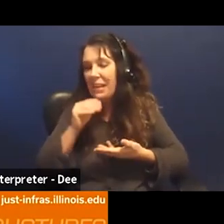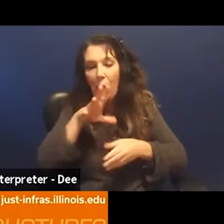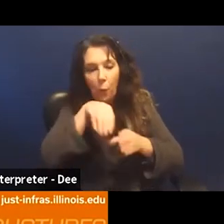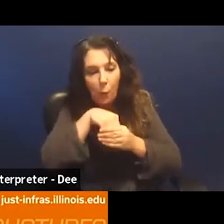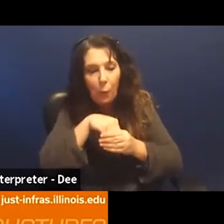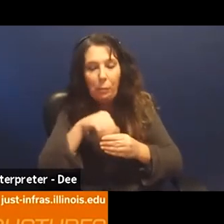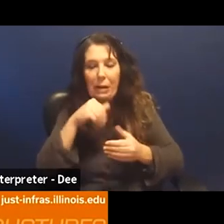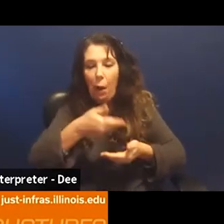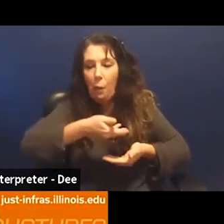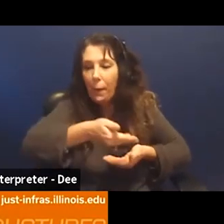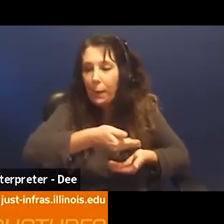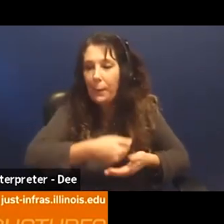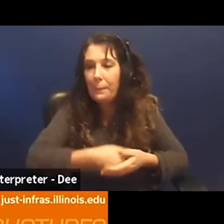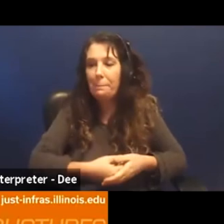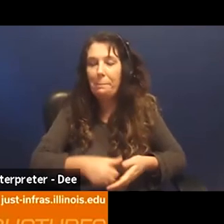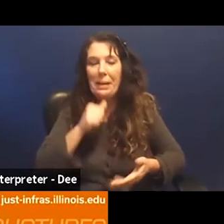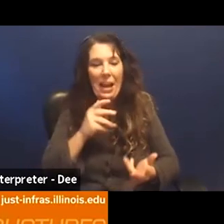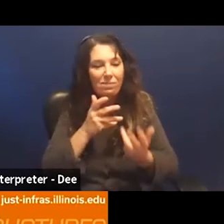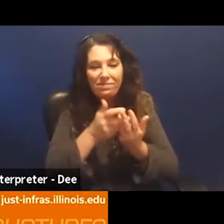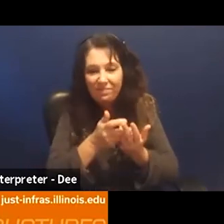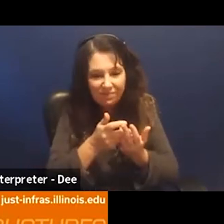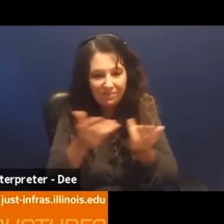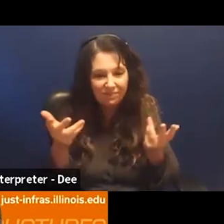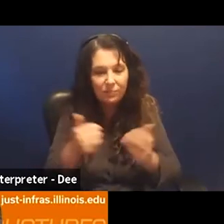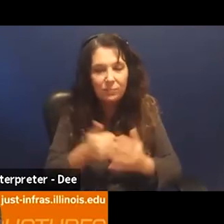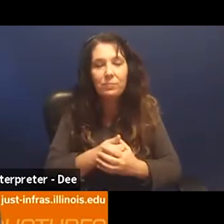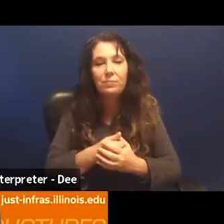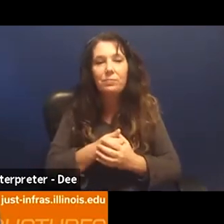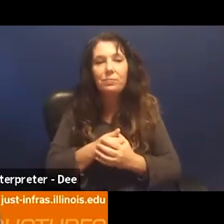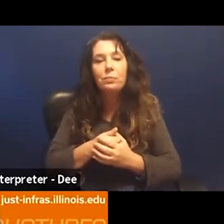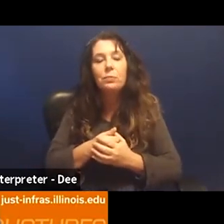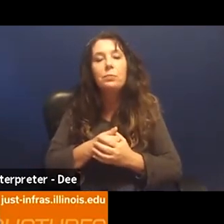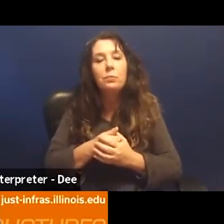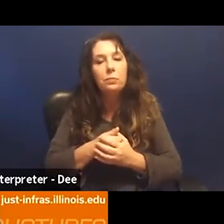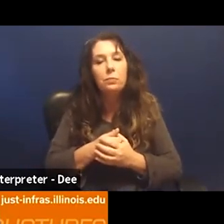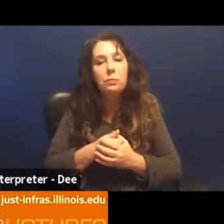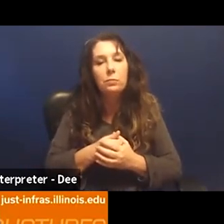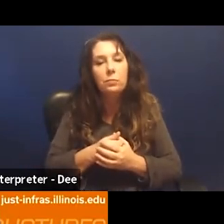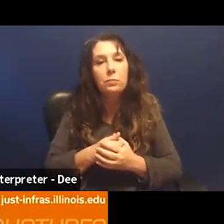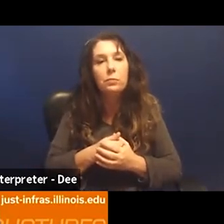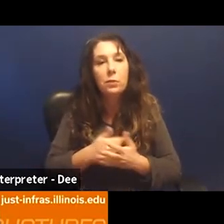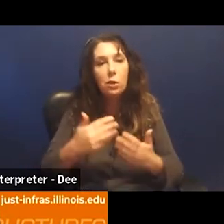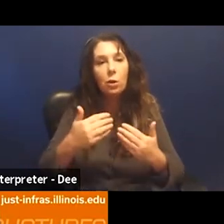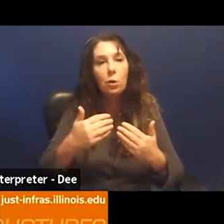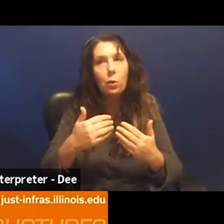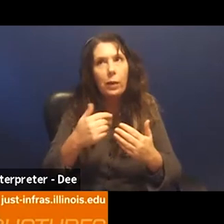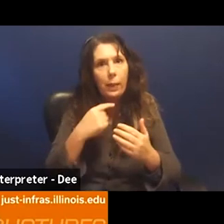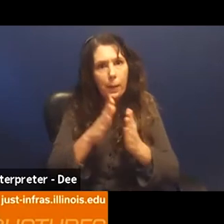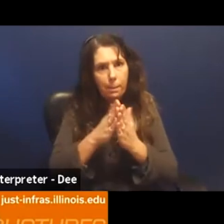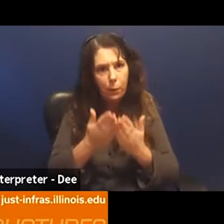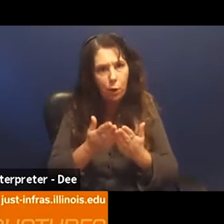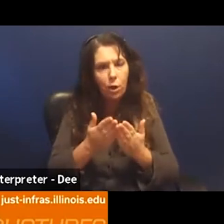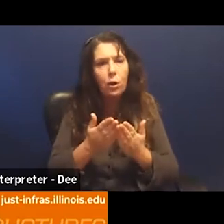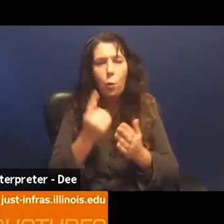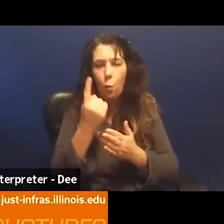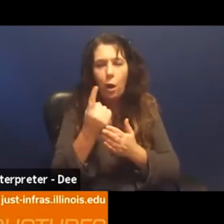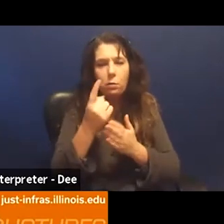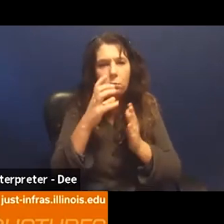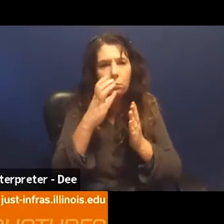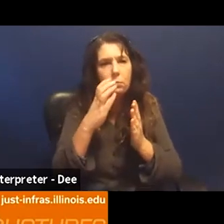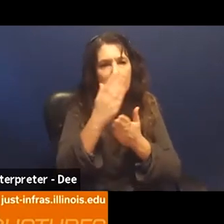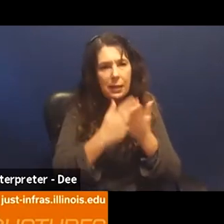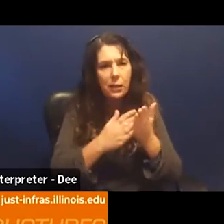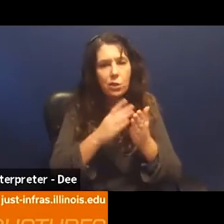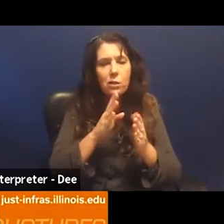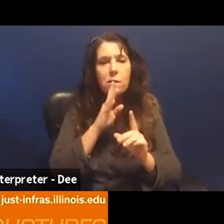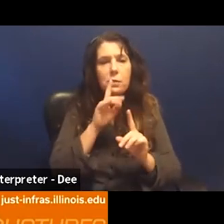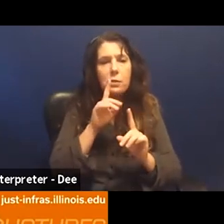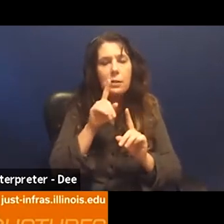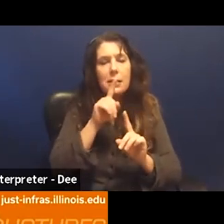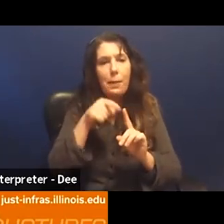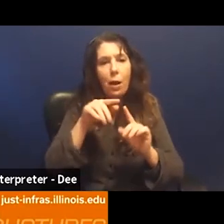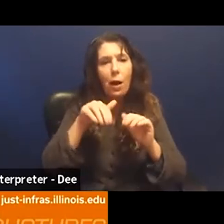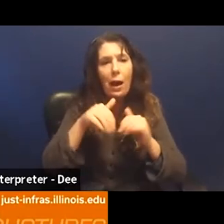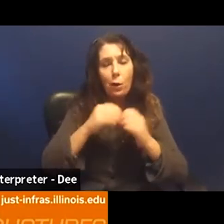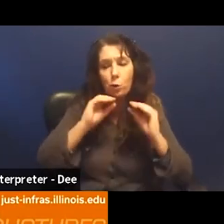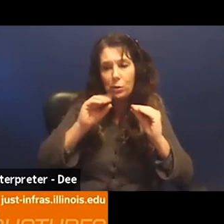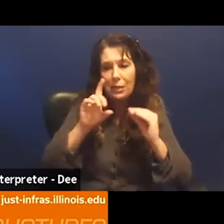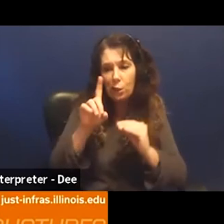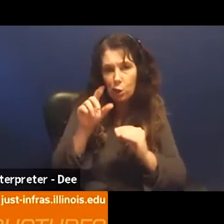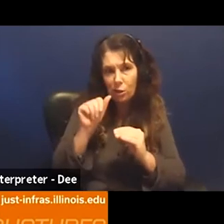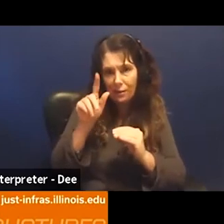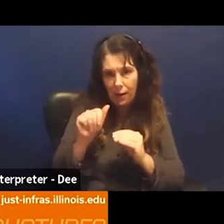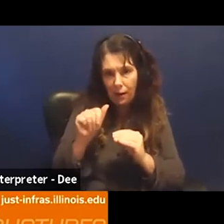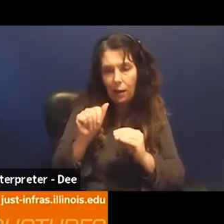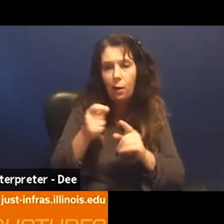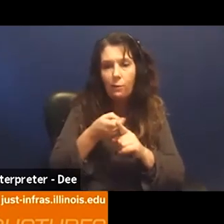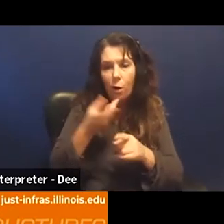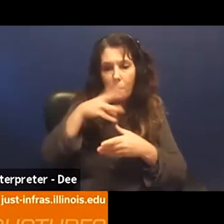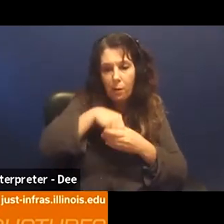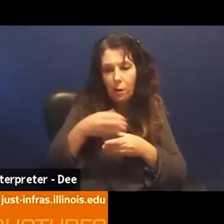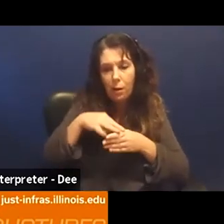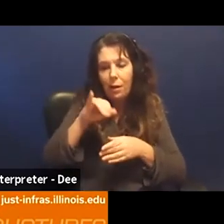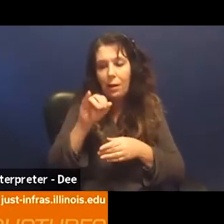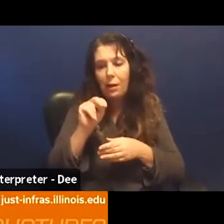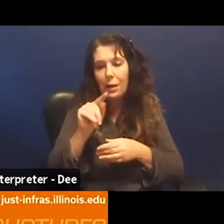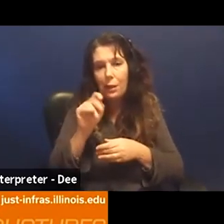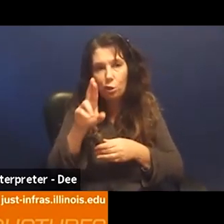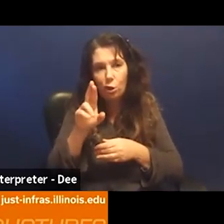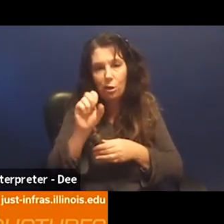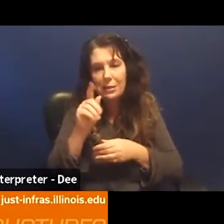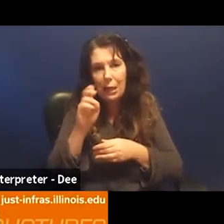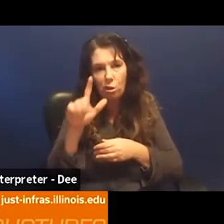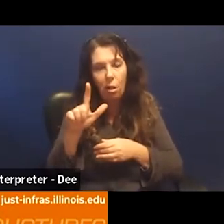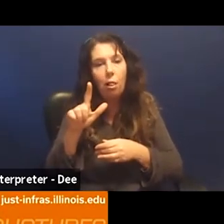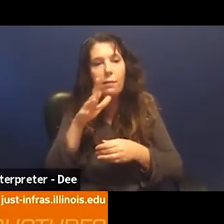or not related to the the concerns that they bring from their everyday lives and so we do have a section of the book that's about teaching data like an intersection of feminists, and sort of thinking about how we introduce different tools and methods.